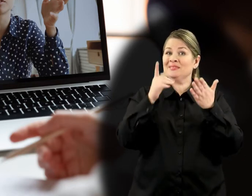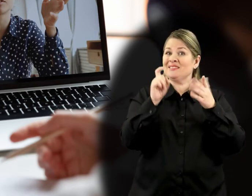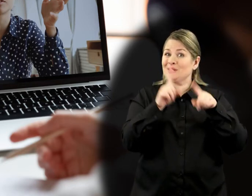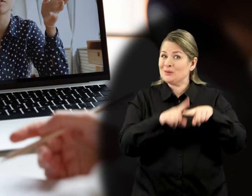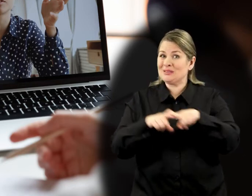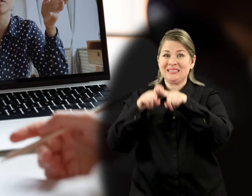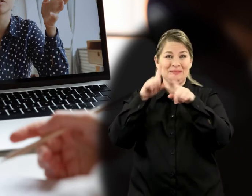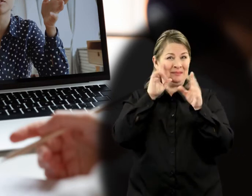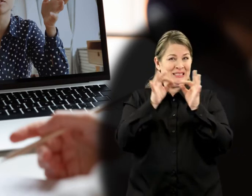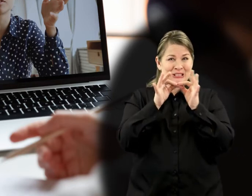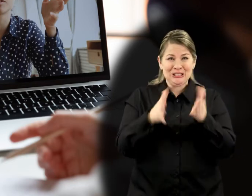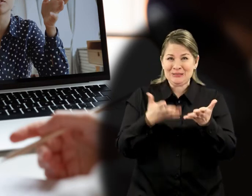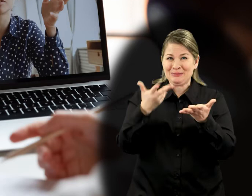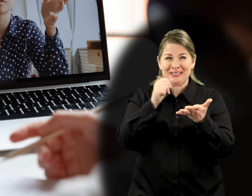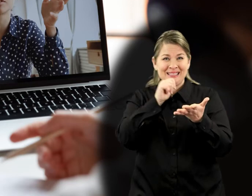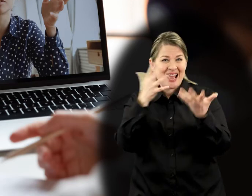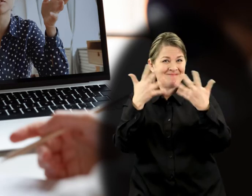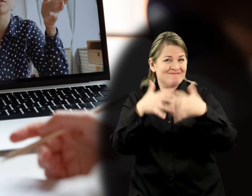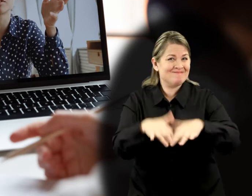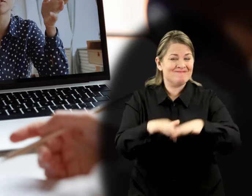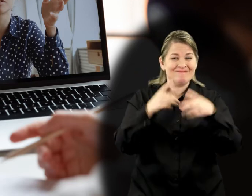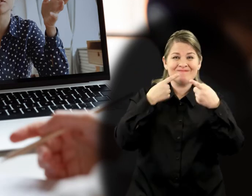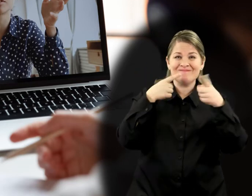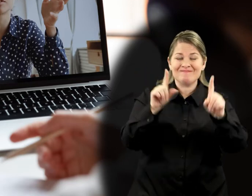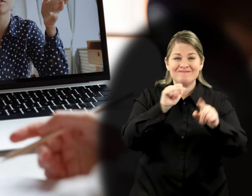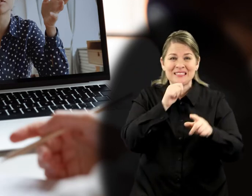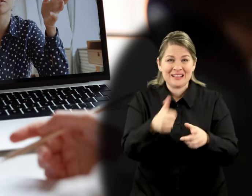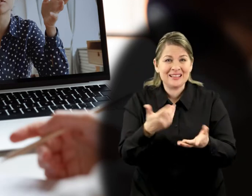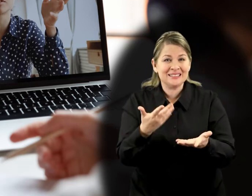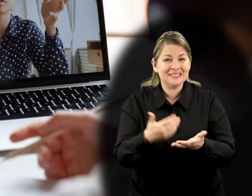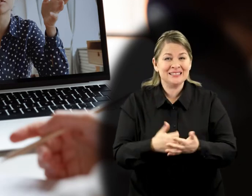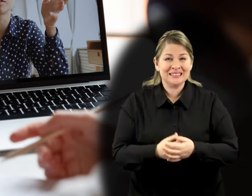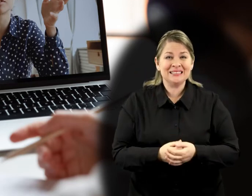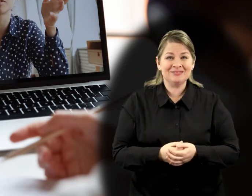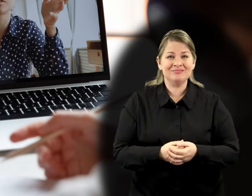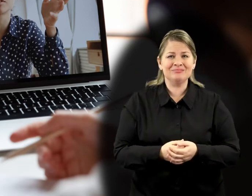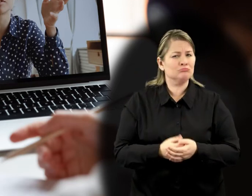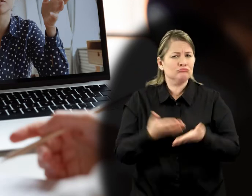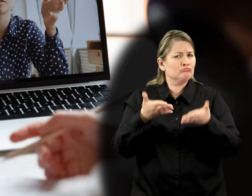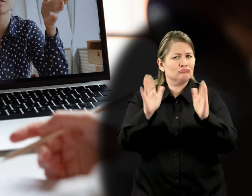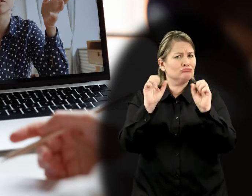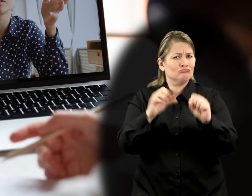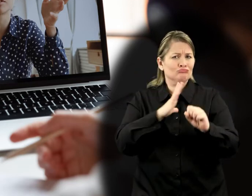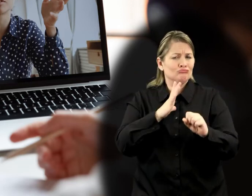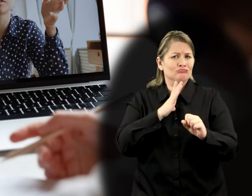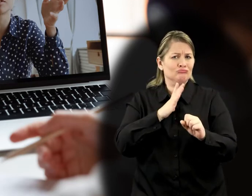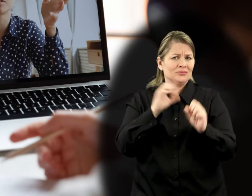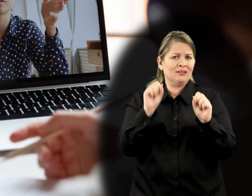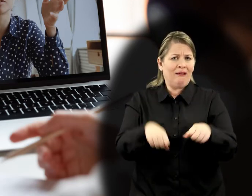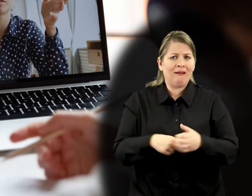The interpreter may also stop the meeting if they are unable to do the work for some reason.